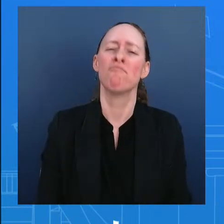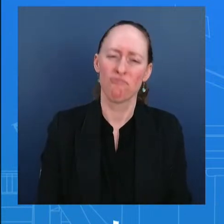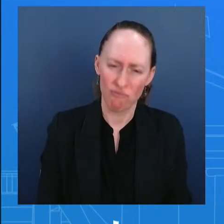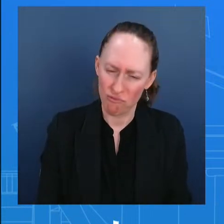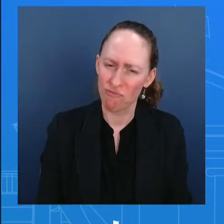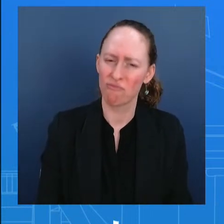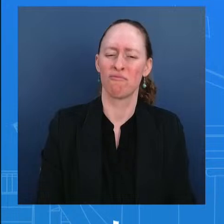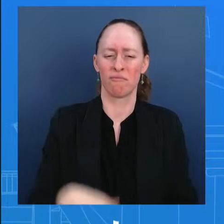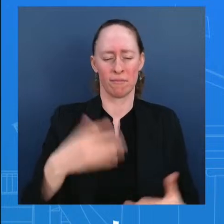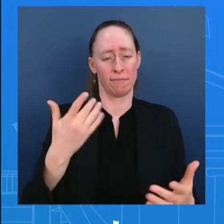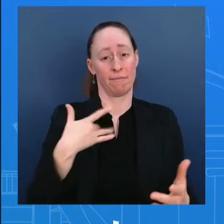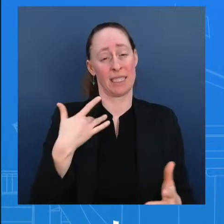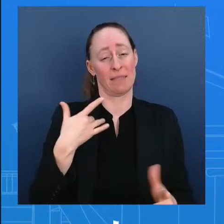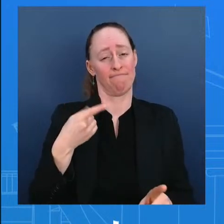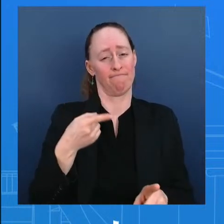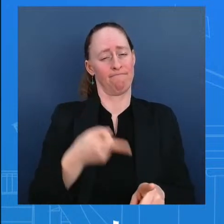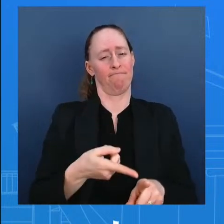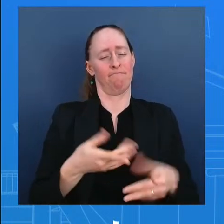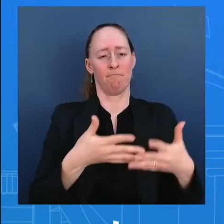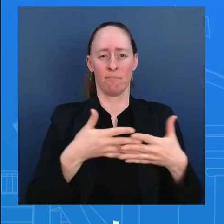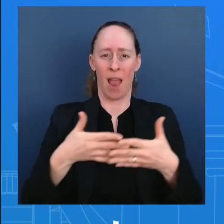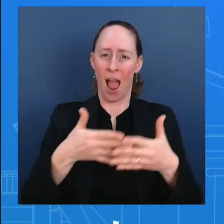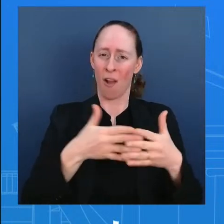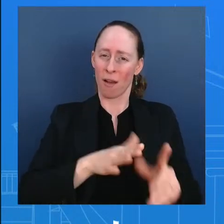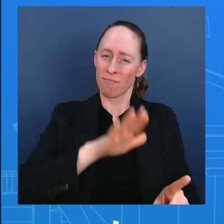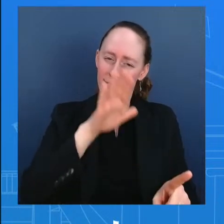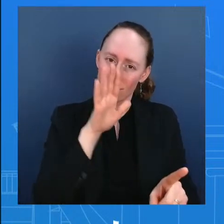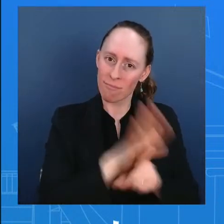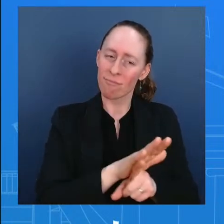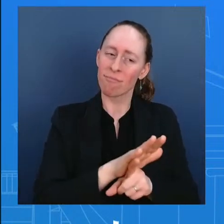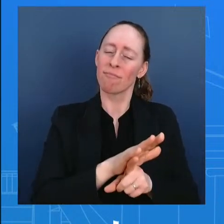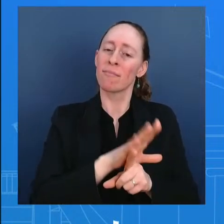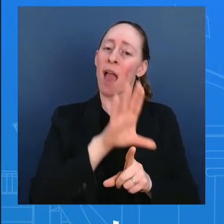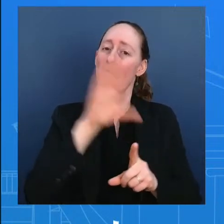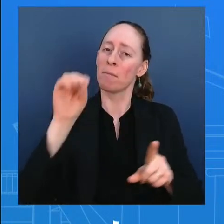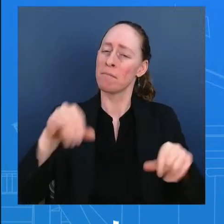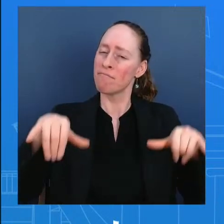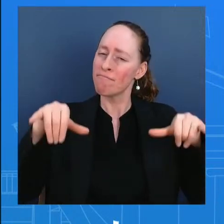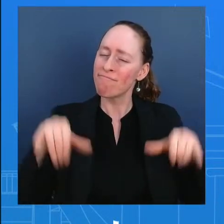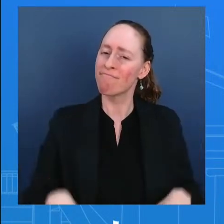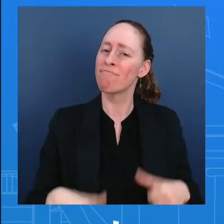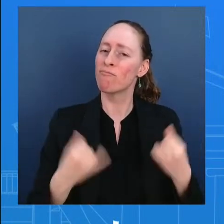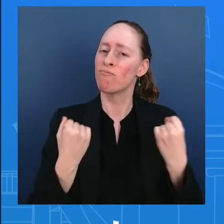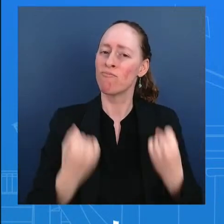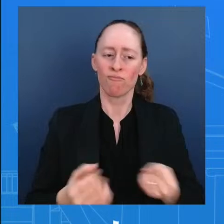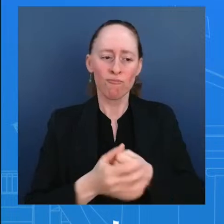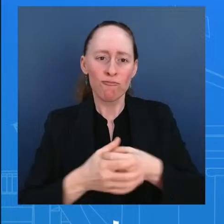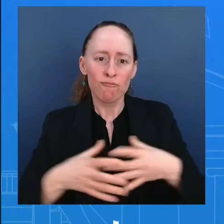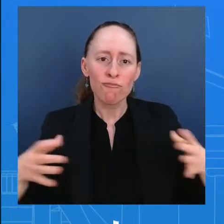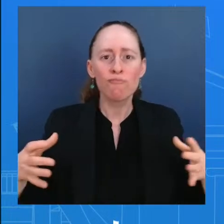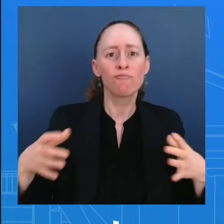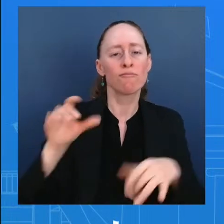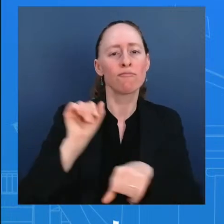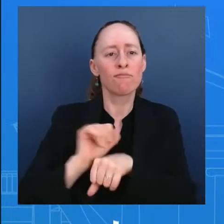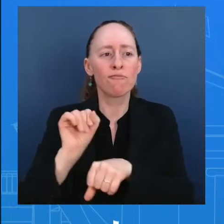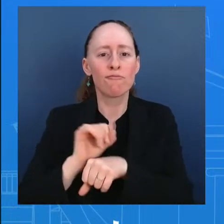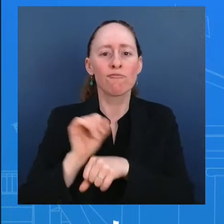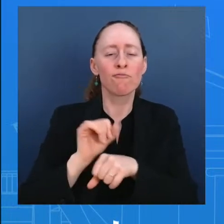because of the commitment that he has had to -- to this industry. As I said at the top, this is the strongest --